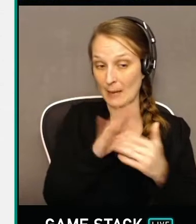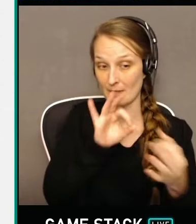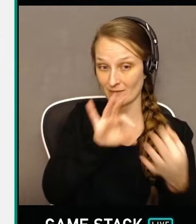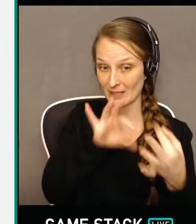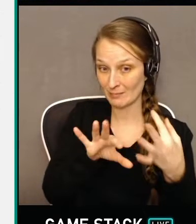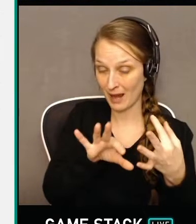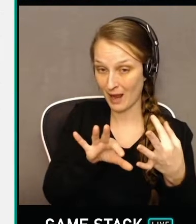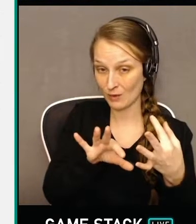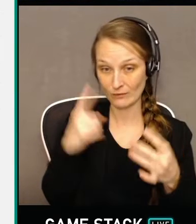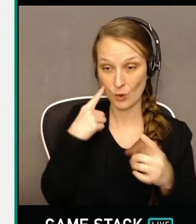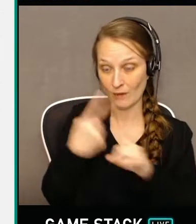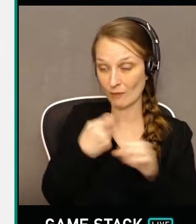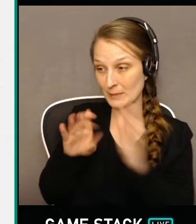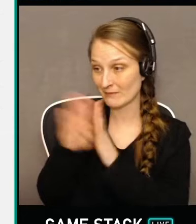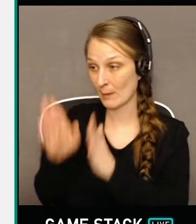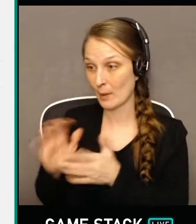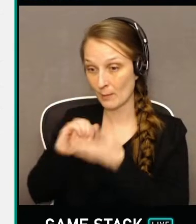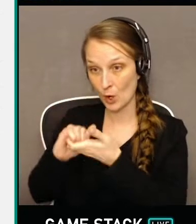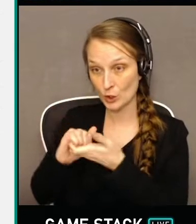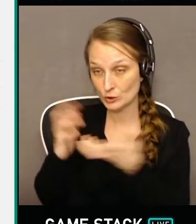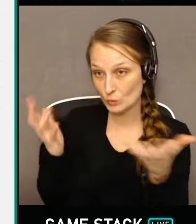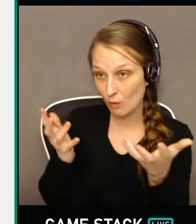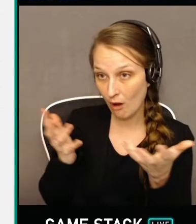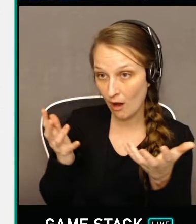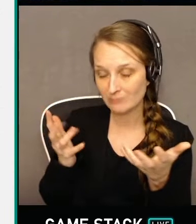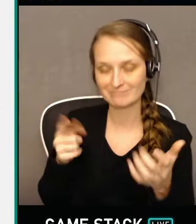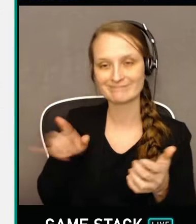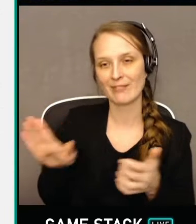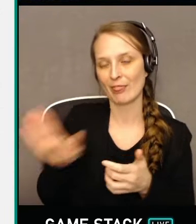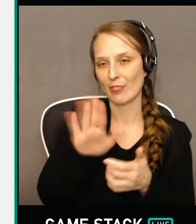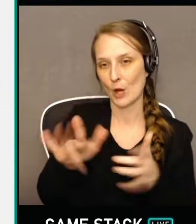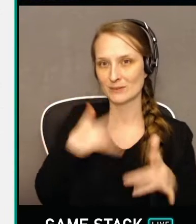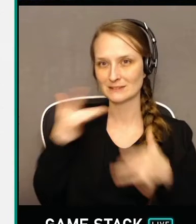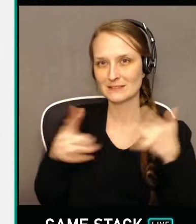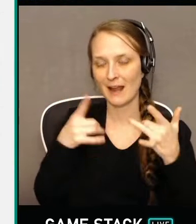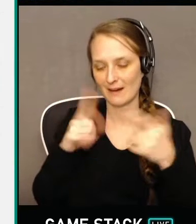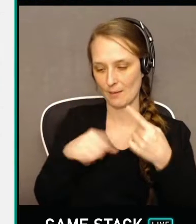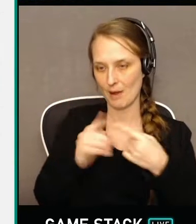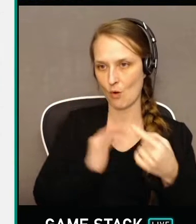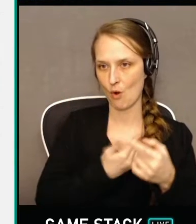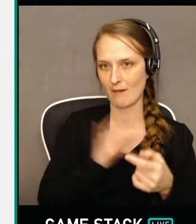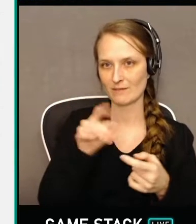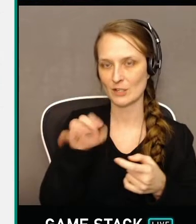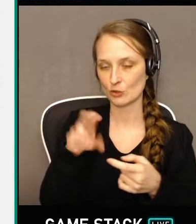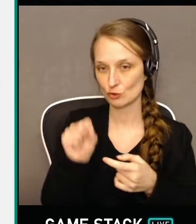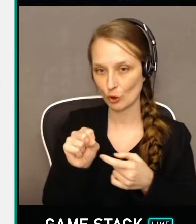our developer partners is that they're excited about our features, so much so that they wish there was a way